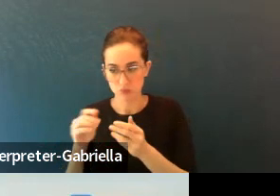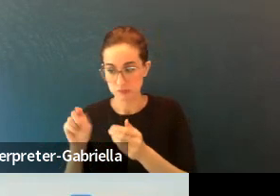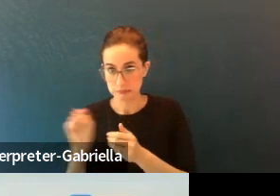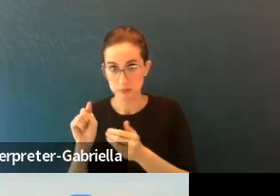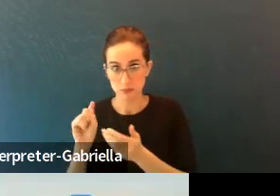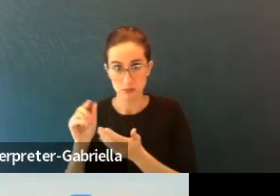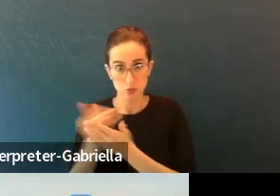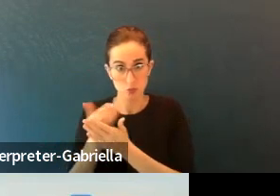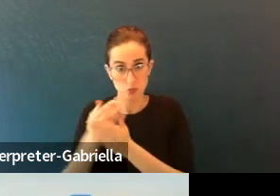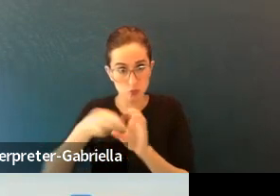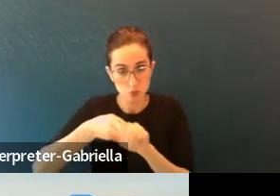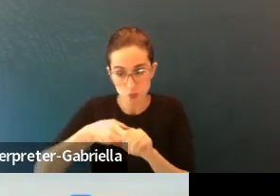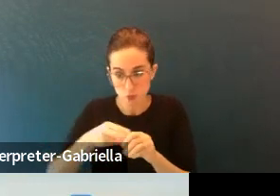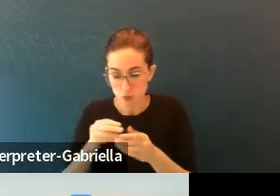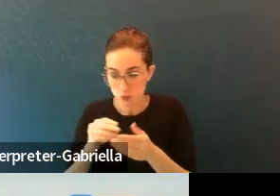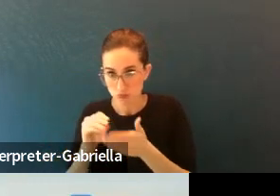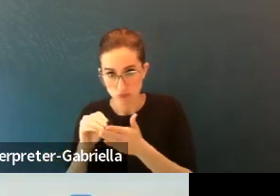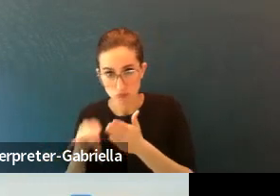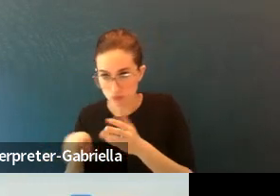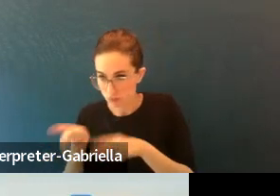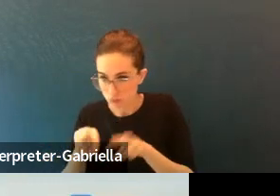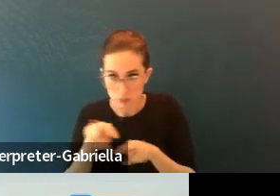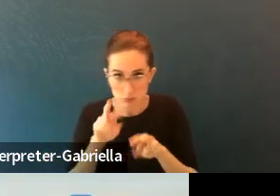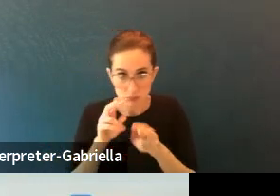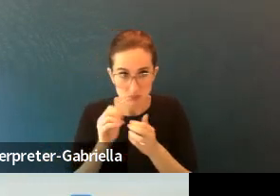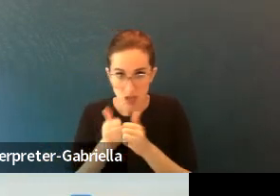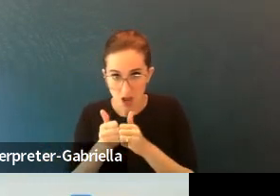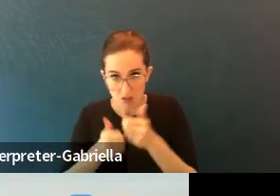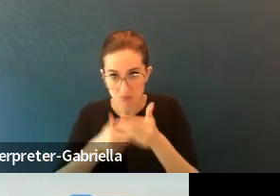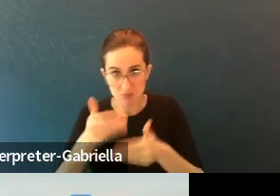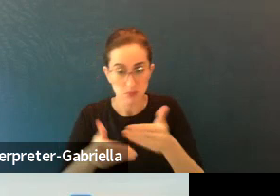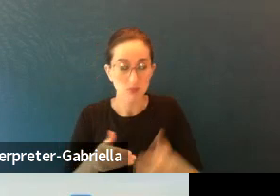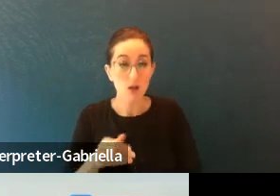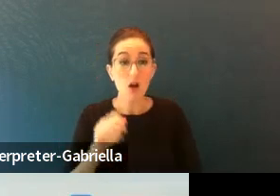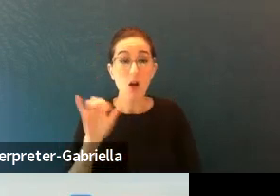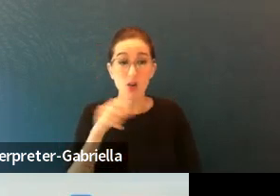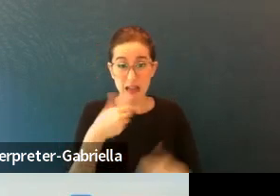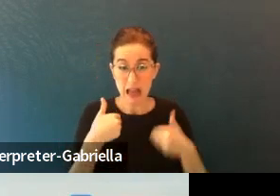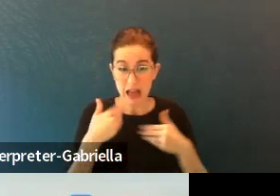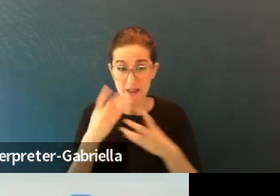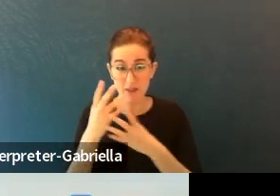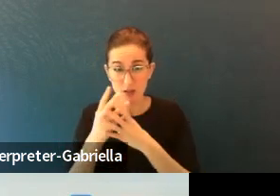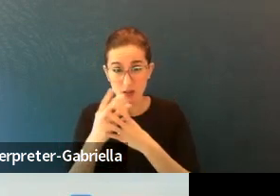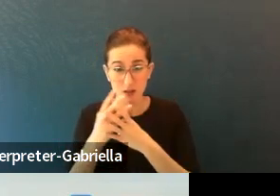And it also has a little filter down the bottom that lets you know if the course has a prerequisite or correct visit,